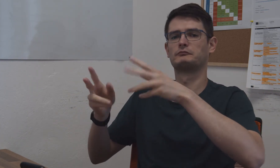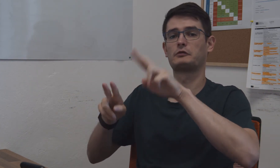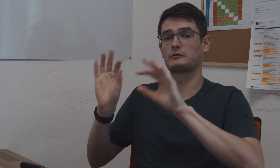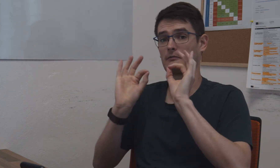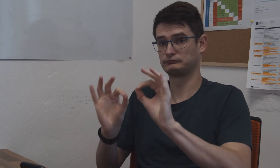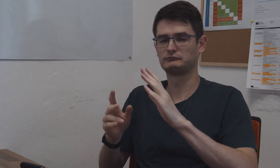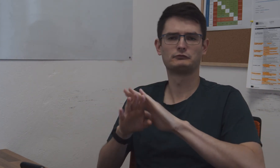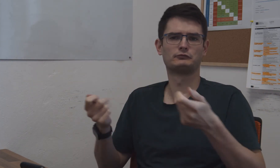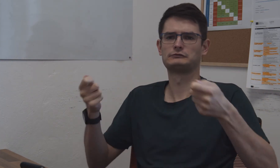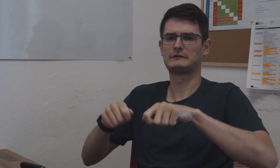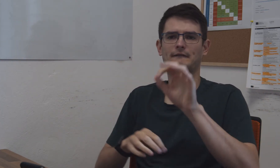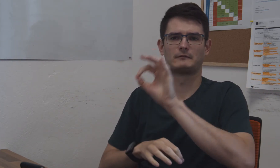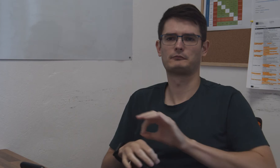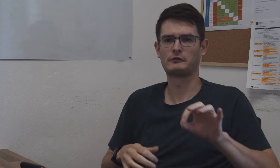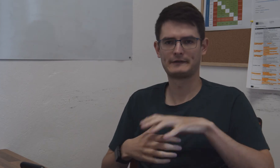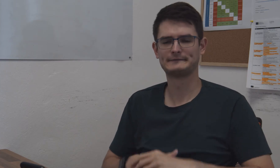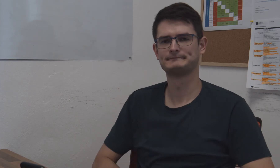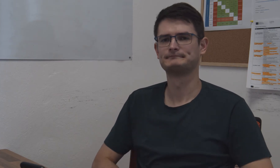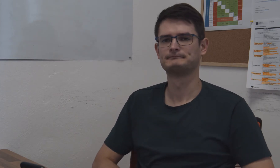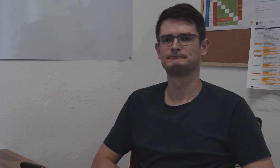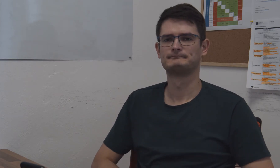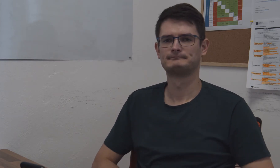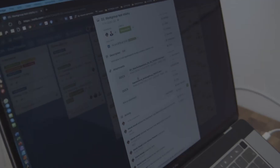After checking that everything is OK, then the project closes.